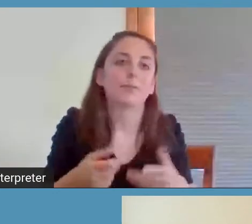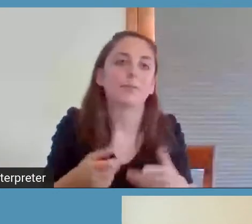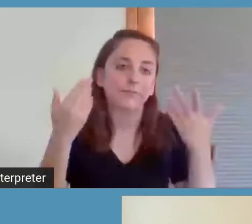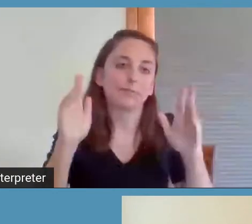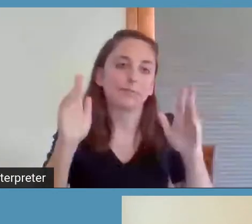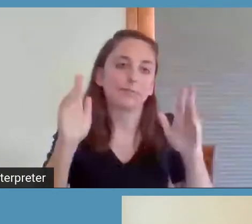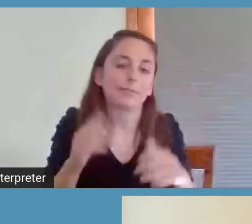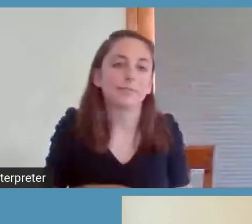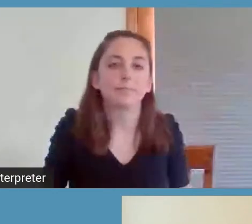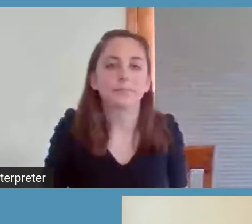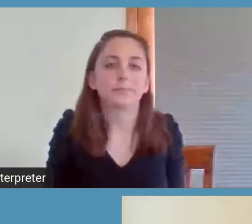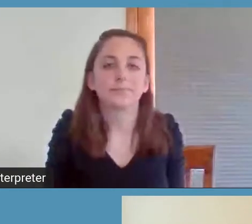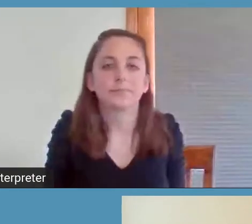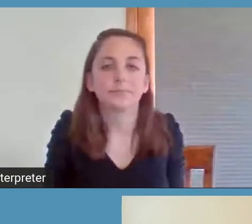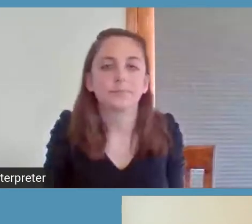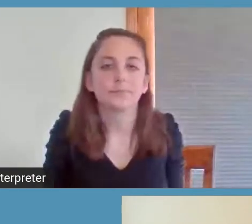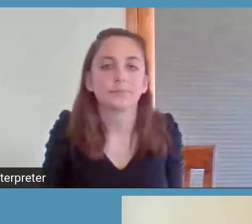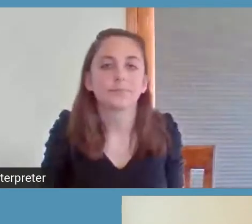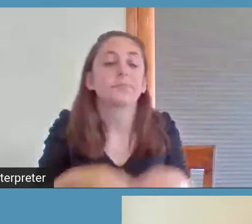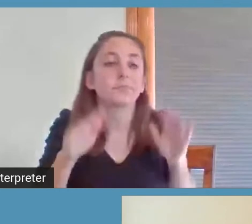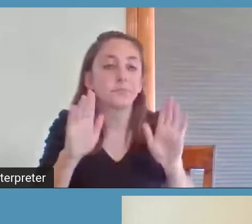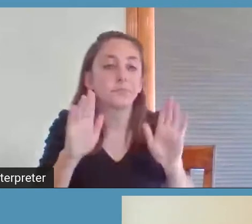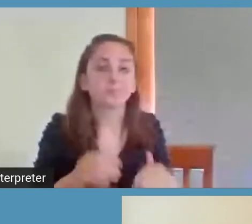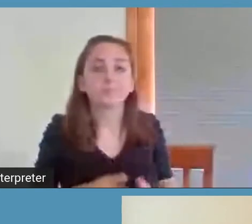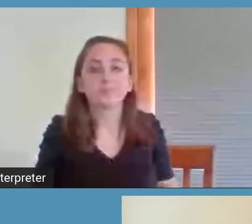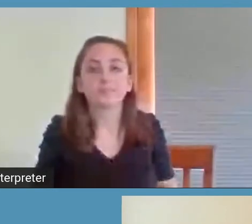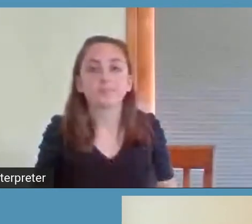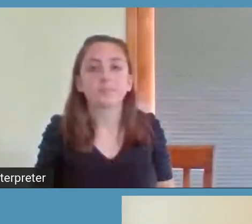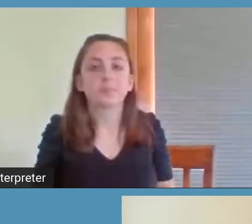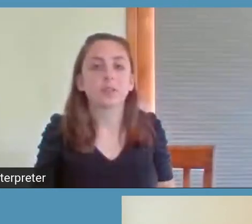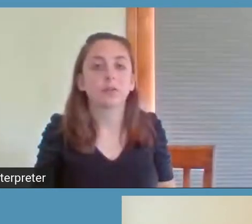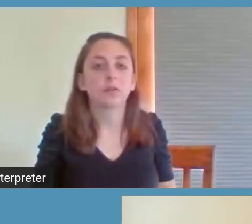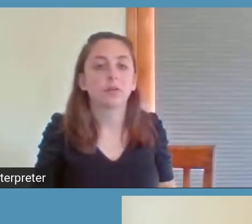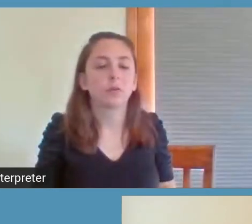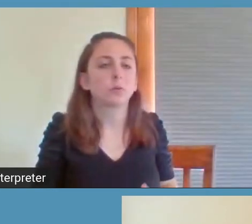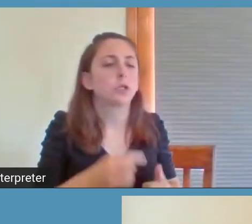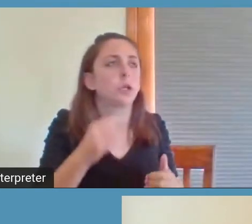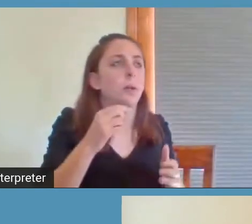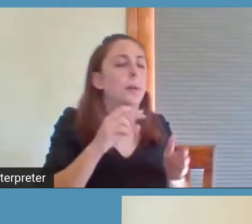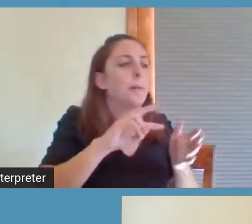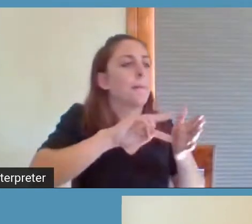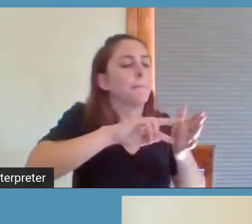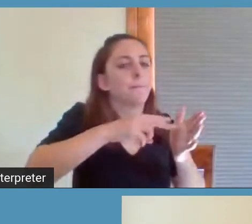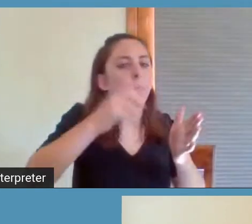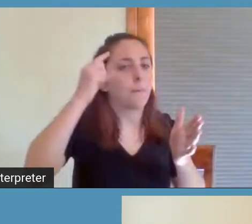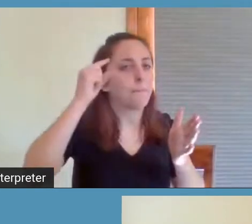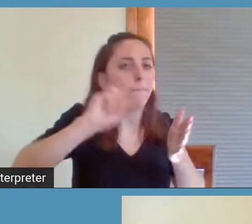great okay um we mentioned a little bit about accessibility um it's something it's one of